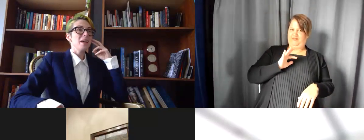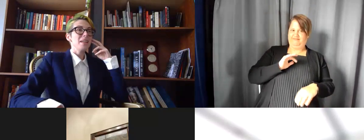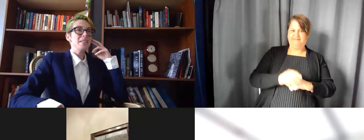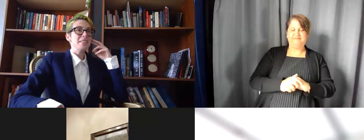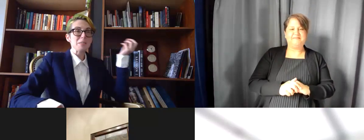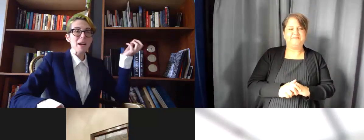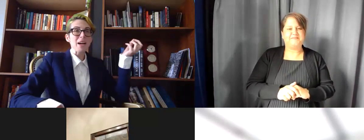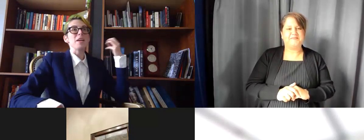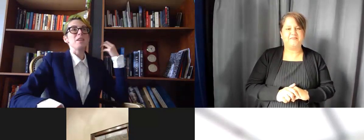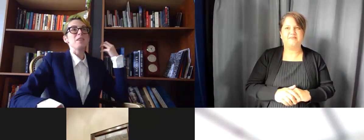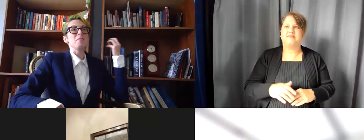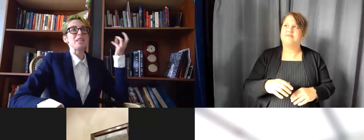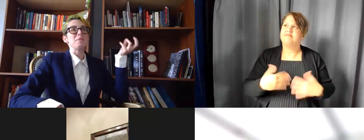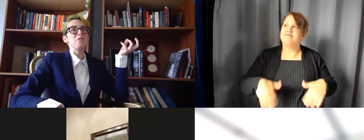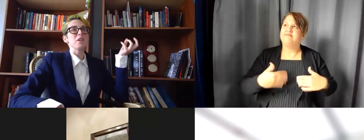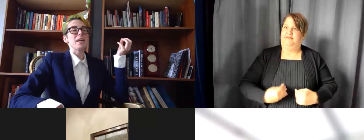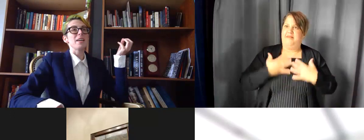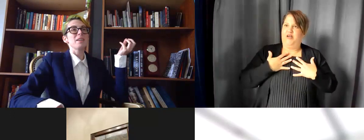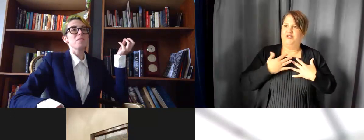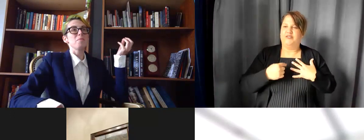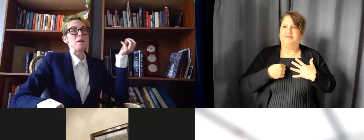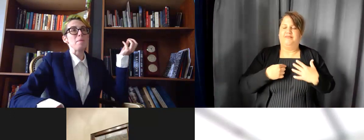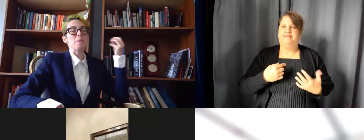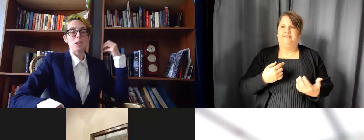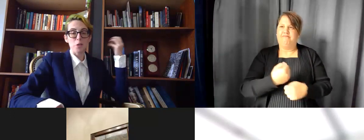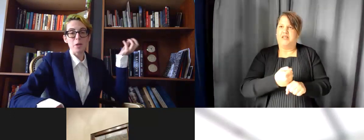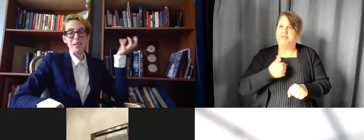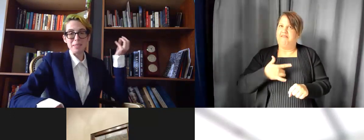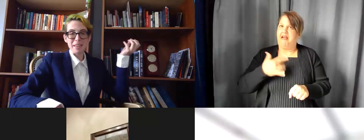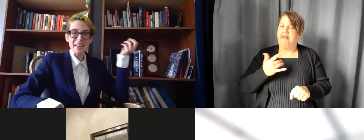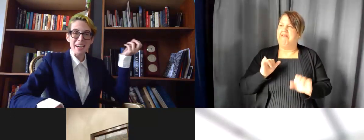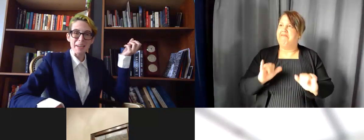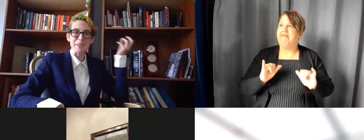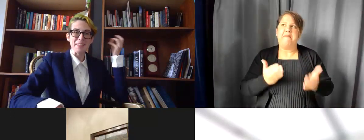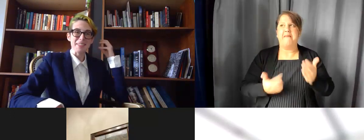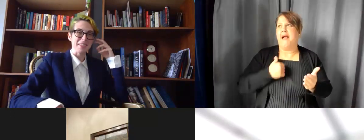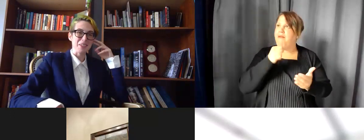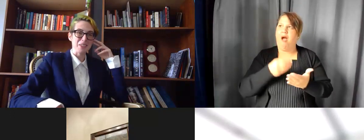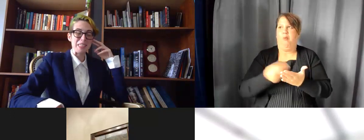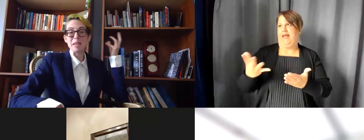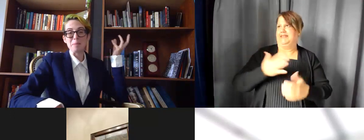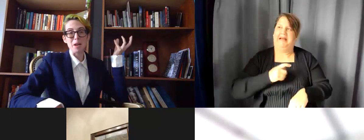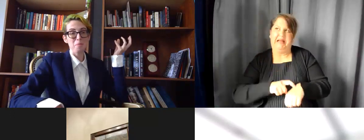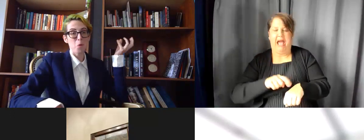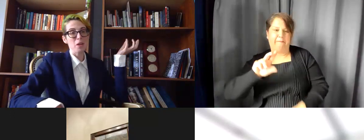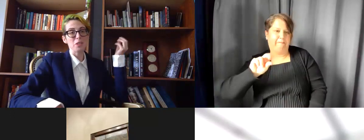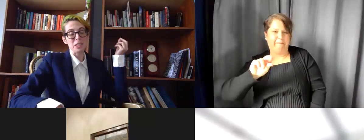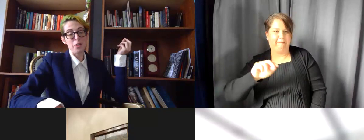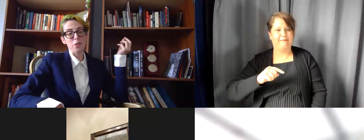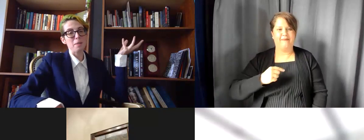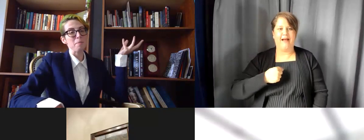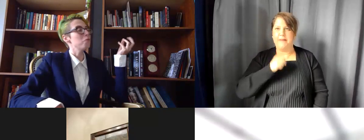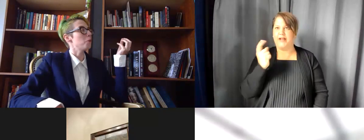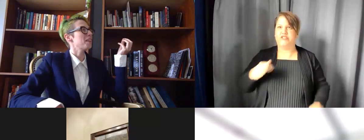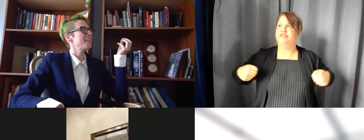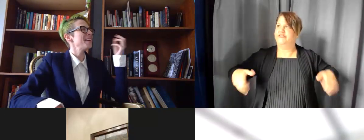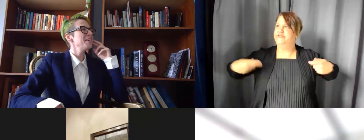Farrah Garland: and is inspiring, and makes me feel like maybe i'm not totally wasting my time. And, you know, just spinning my wheels literally and metaphorically.